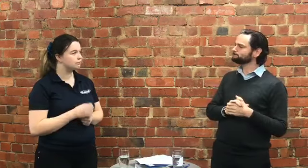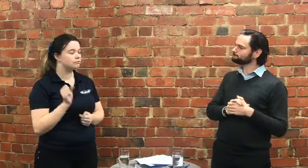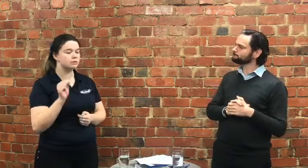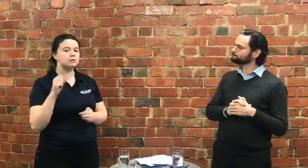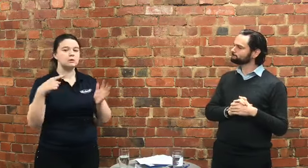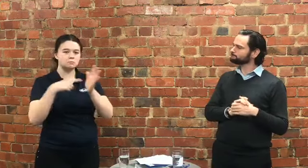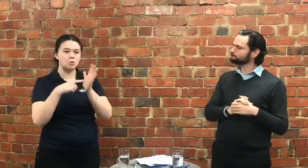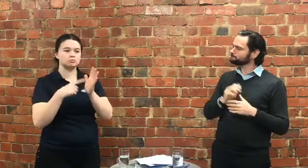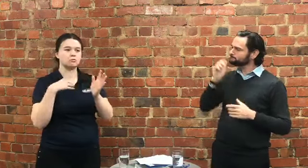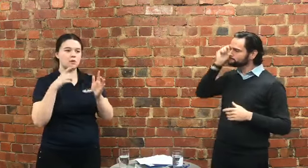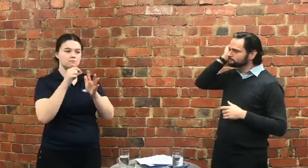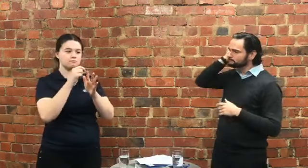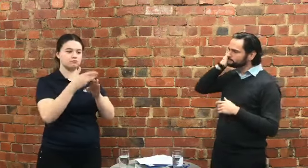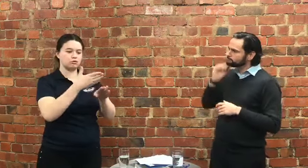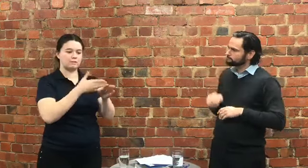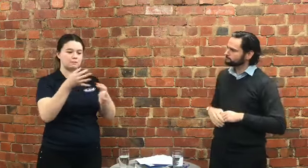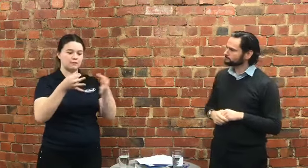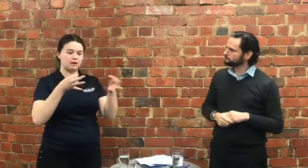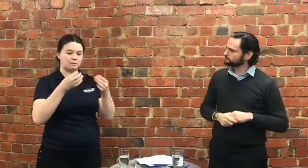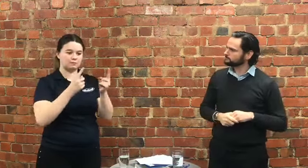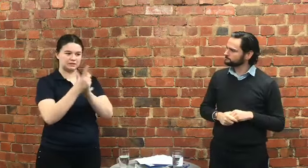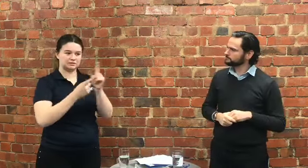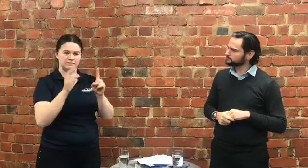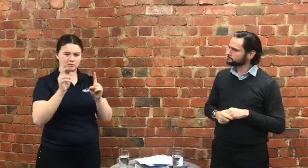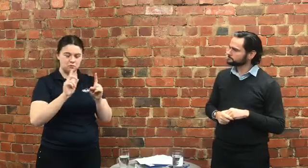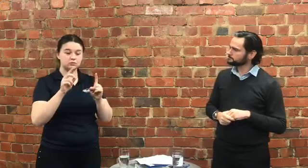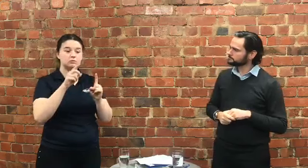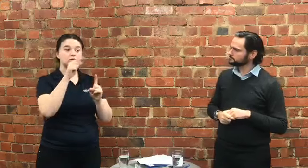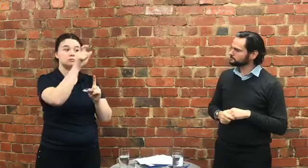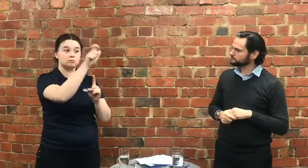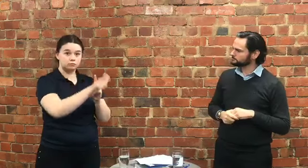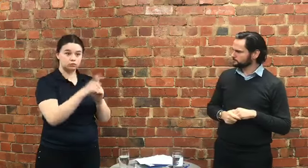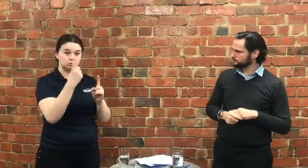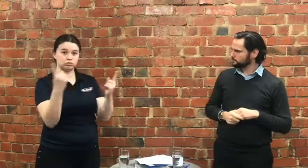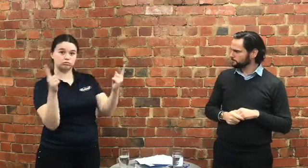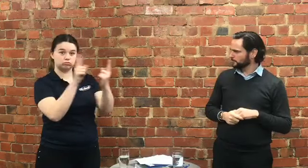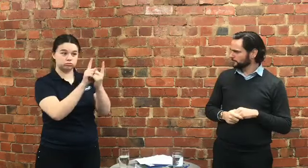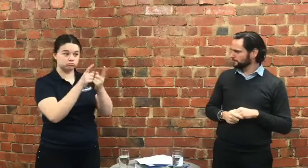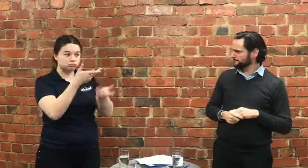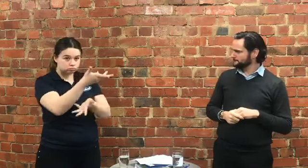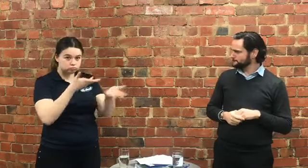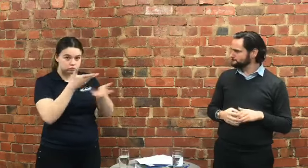and that can be got in the pre-planning meeting. The important thing about the pre-planning meeting